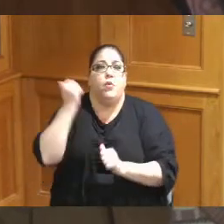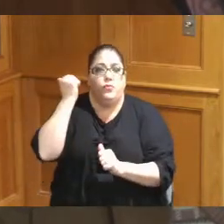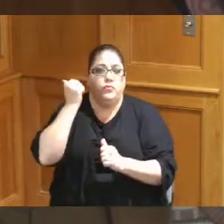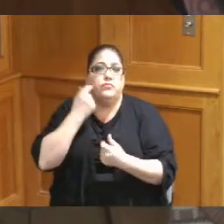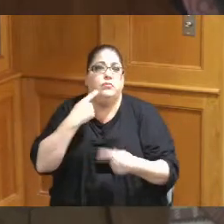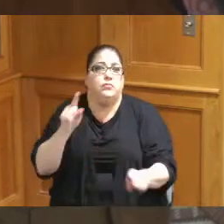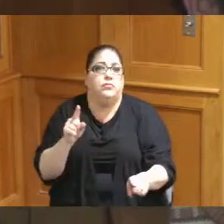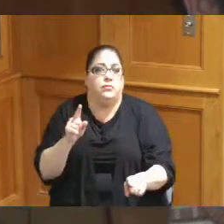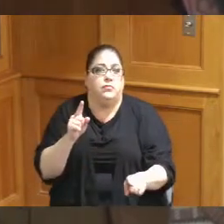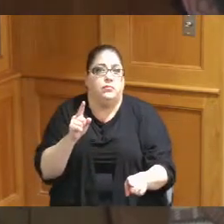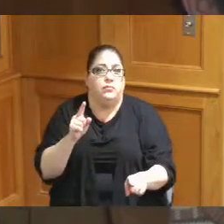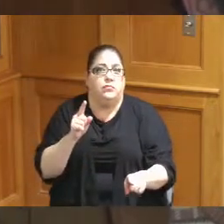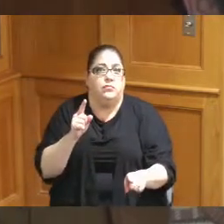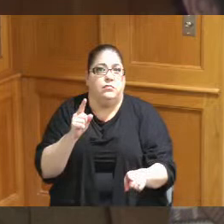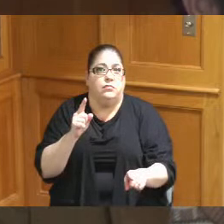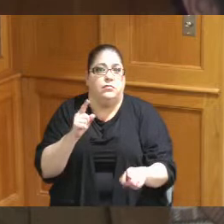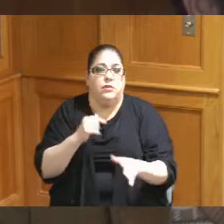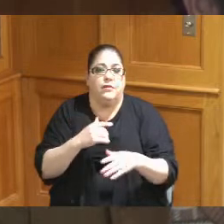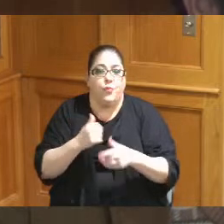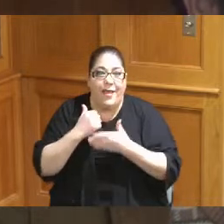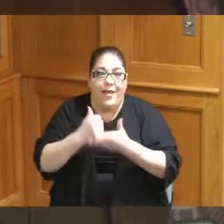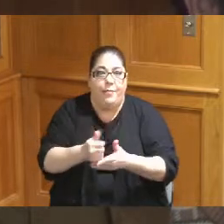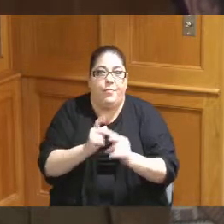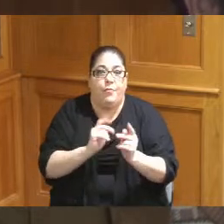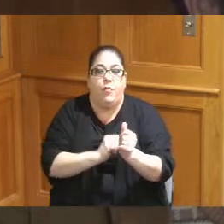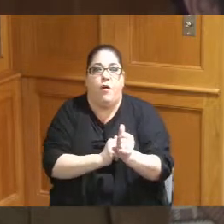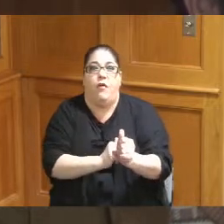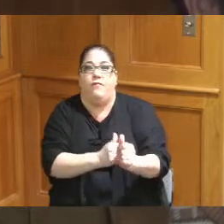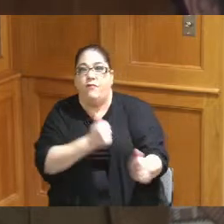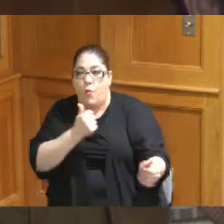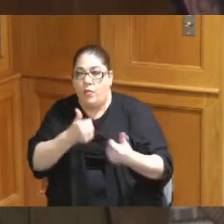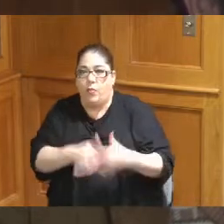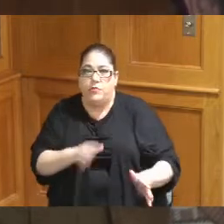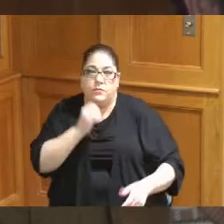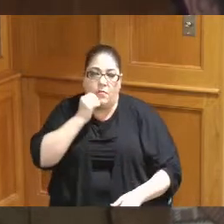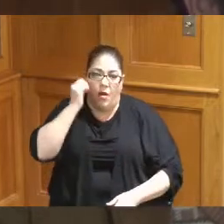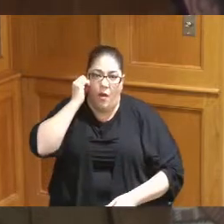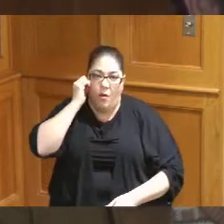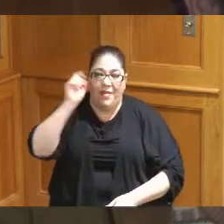keep people from becoming homeless how would those dollars be used those experts including yourself